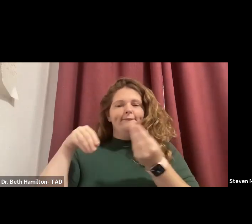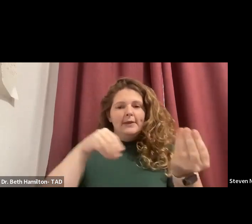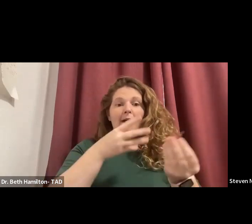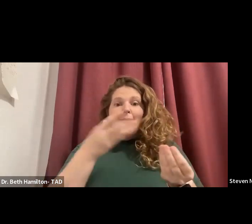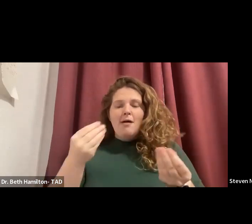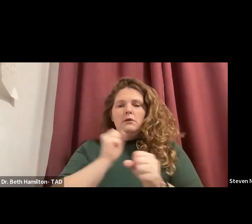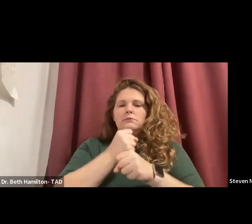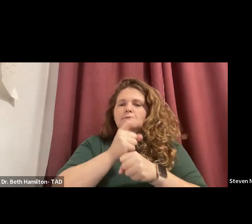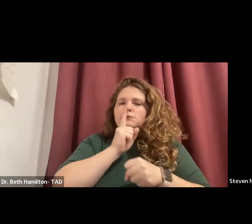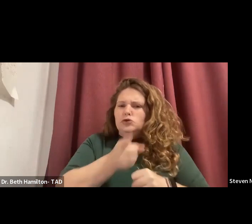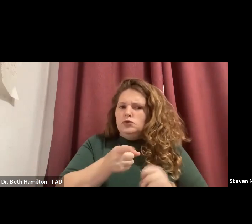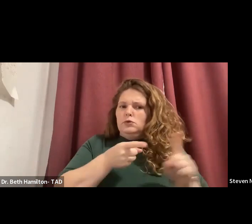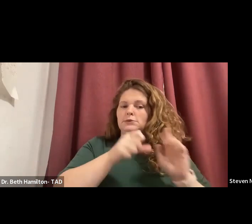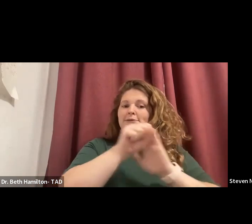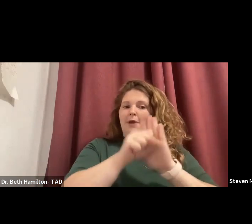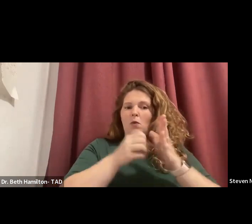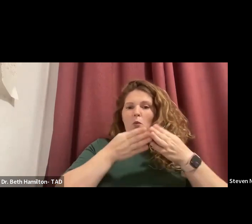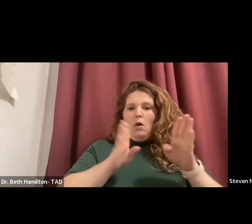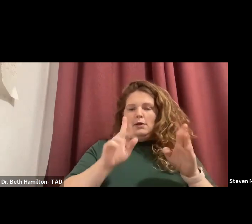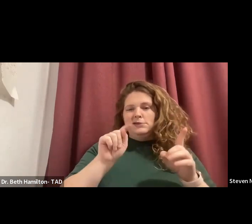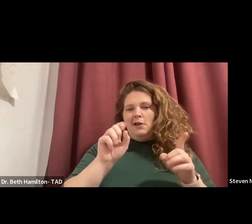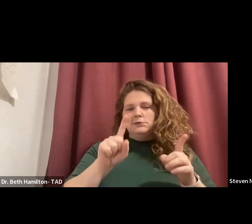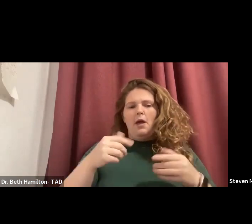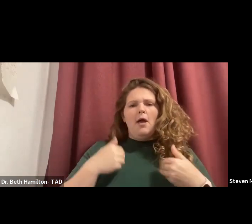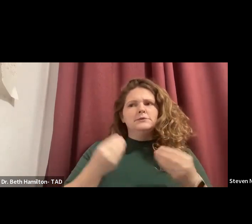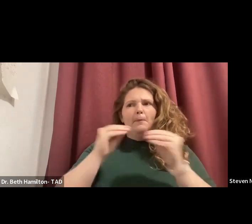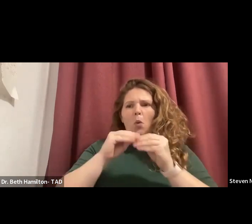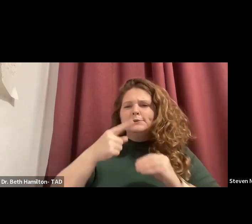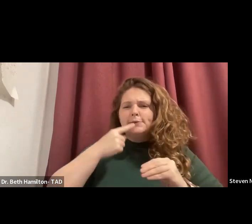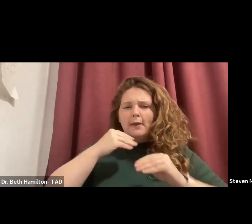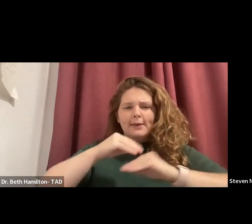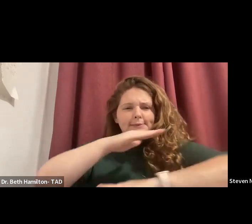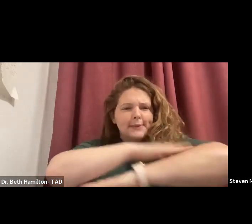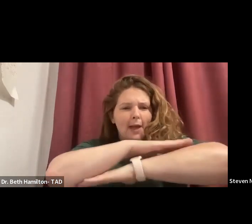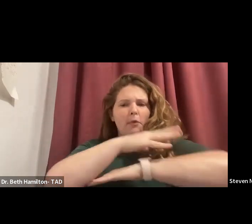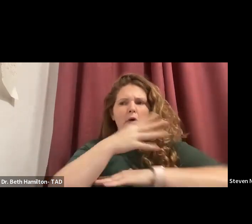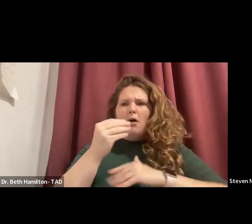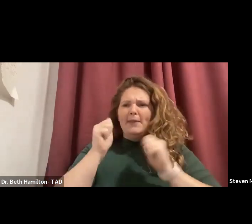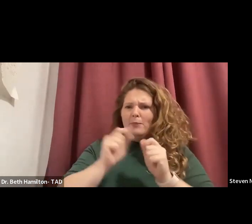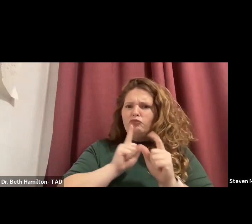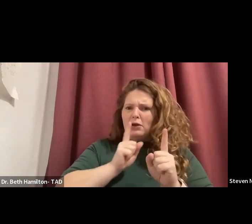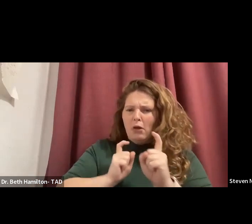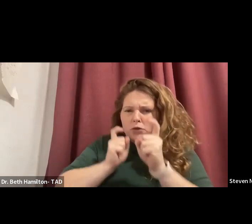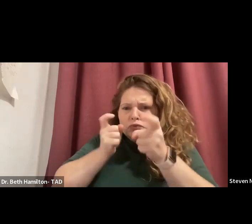positions of who would be able to advocate for newborn infants that are